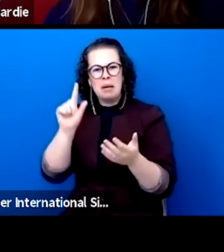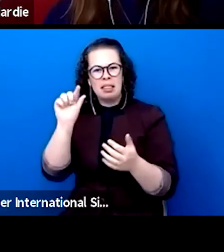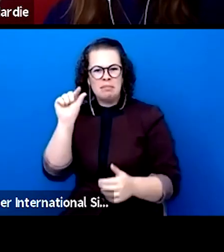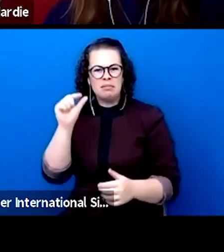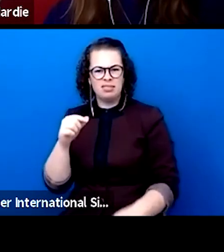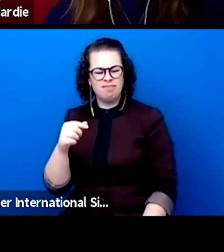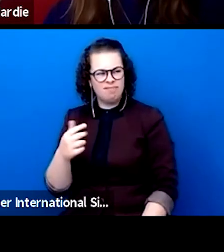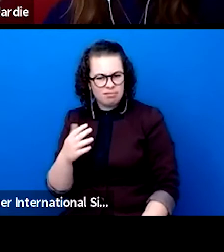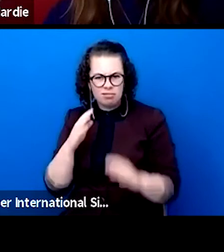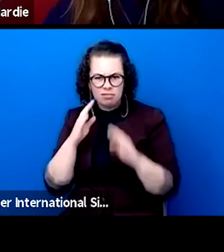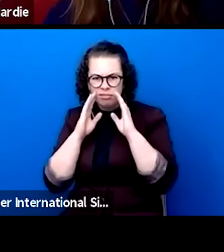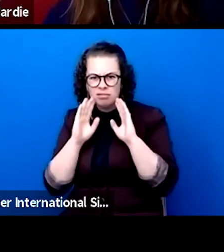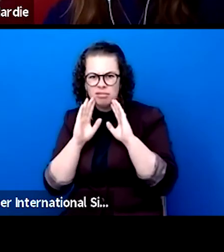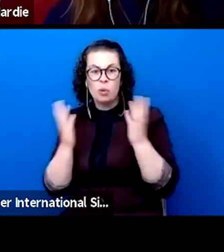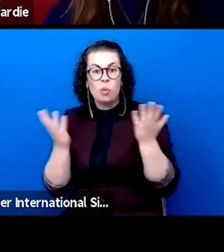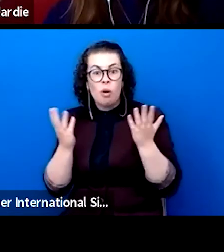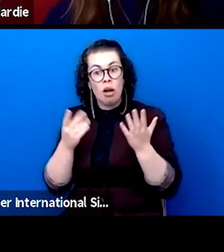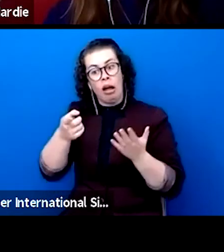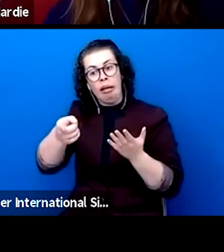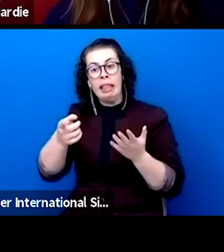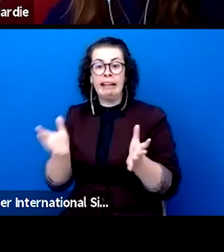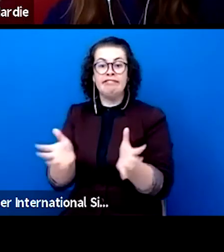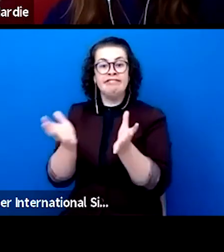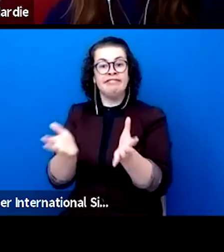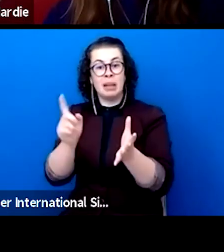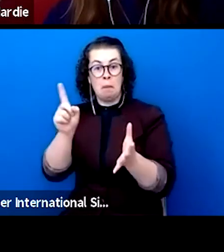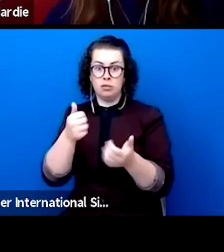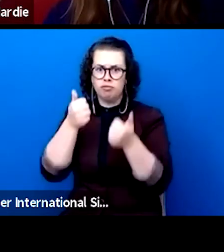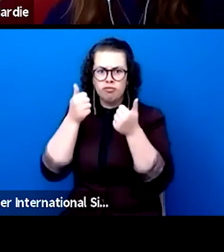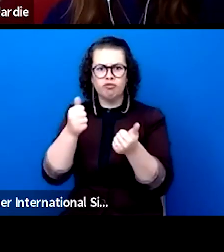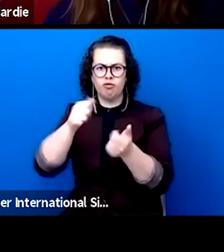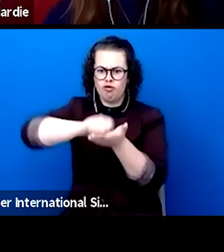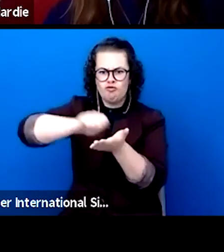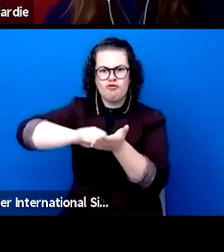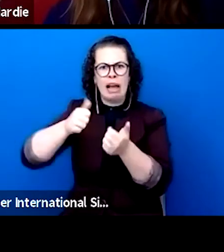quality of the writer is not so good you know and so they use that space in an experimental way but